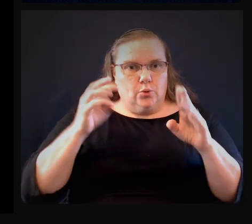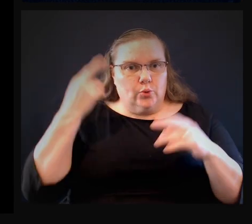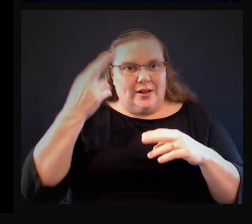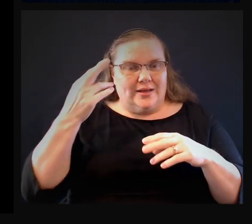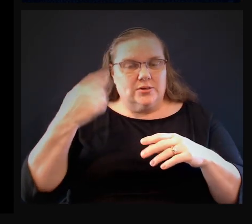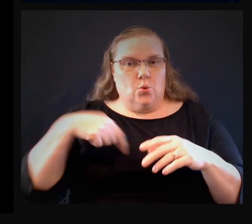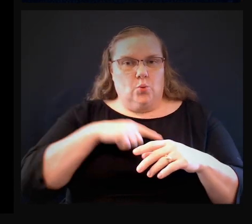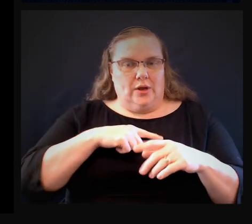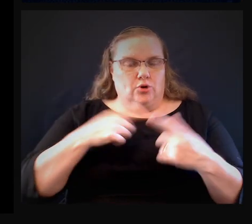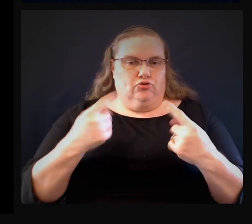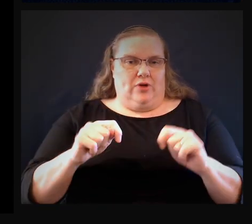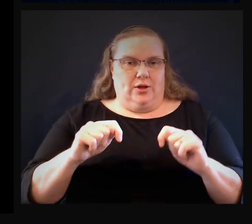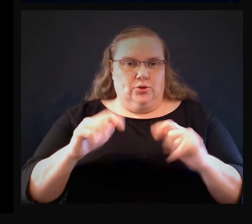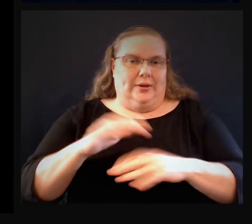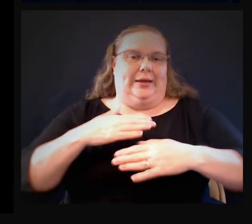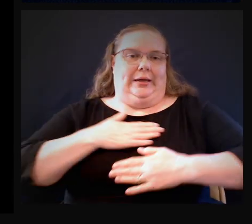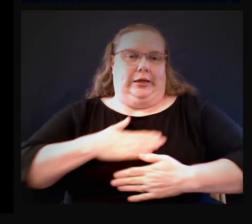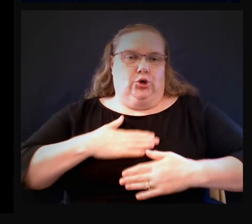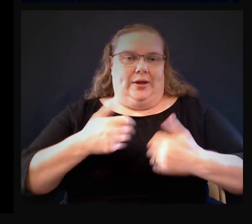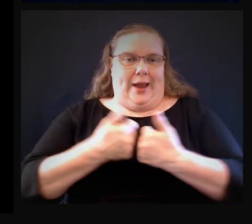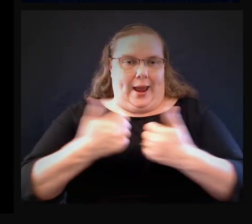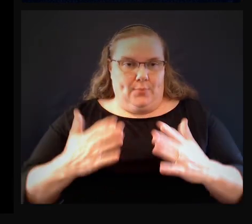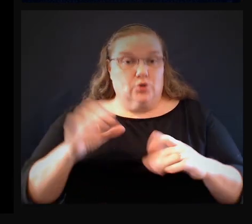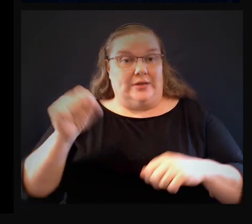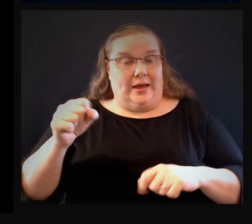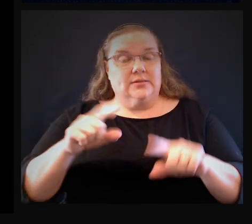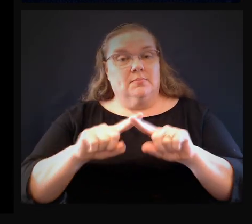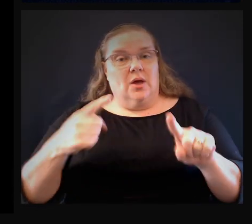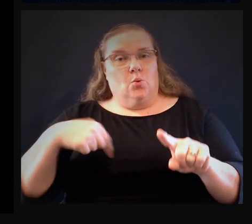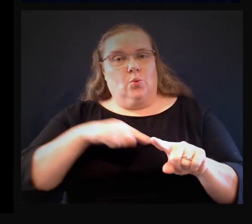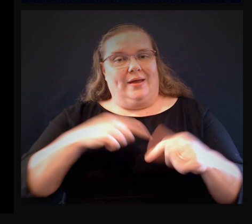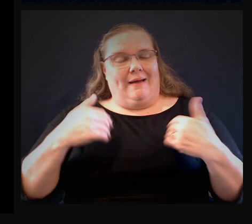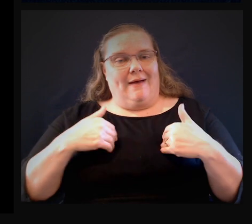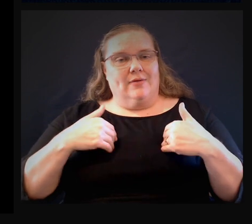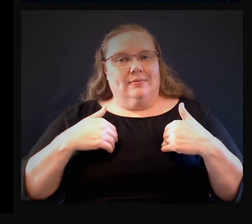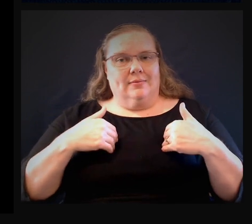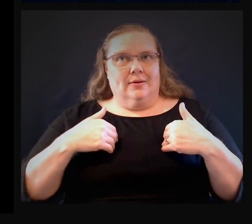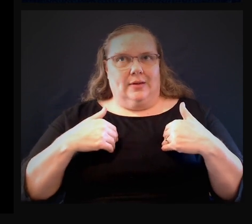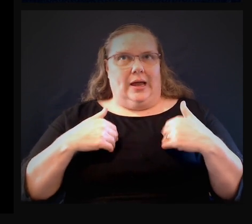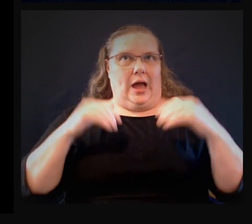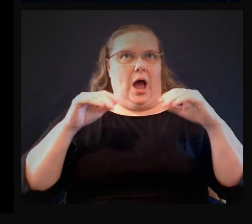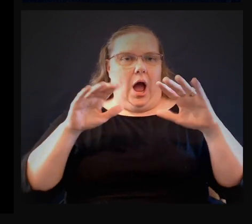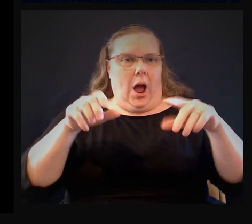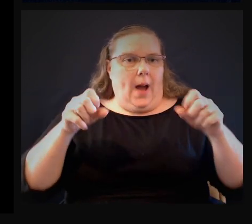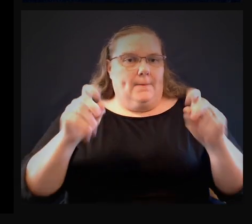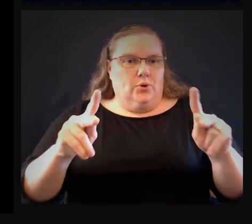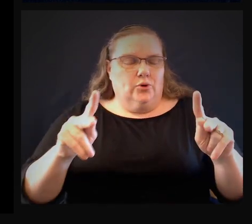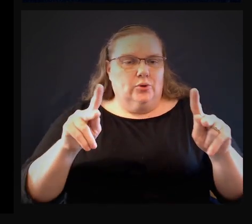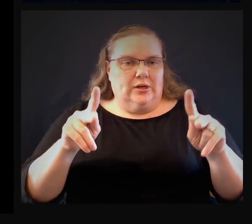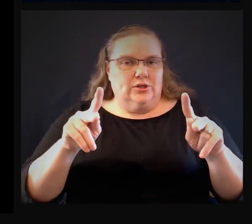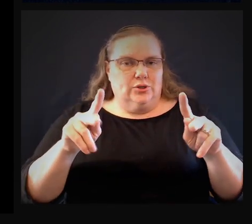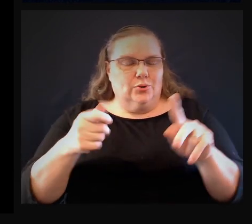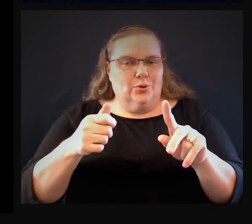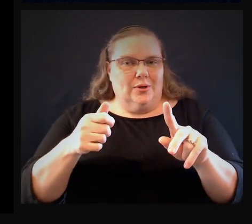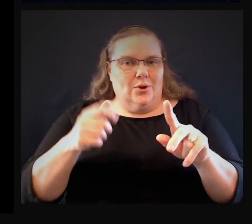we also have an incredible opportunity to recognize our influence over billions of gamers, to offer leadership, education